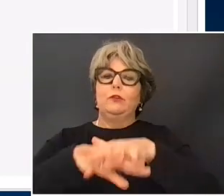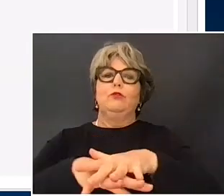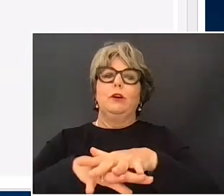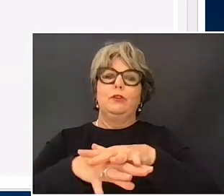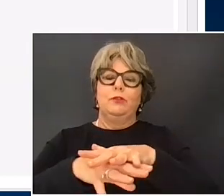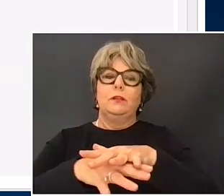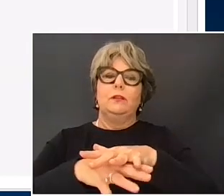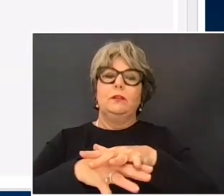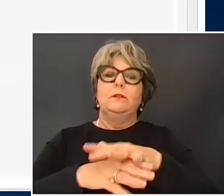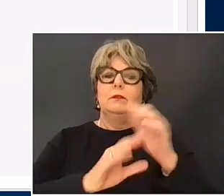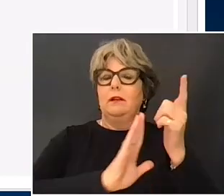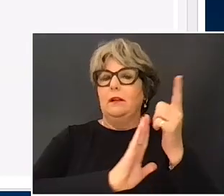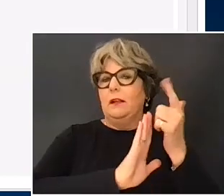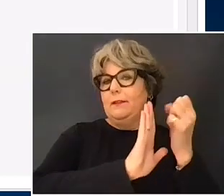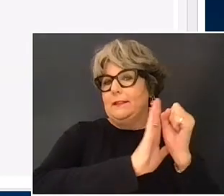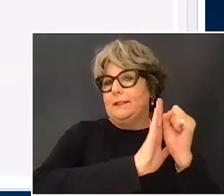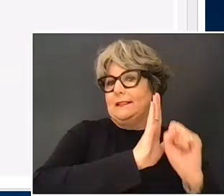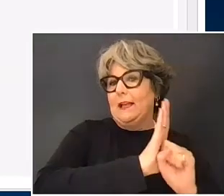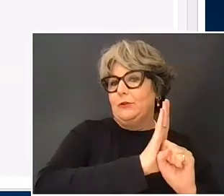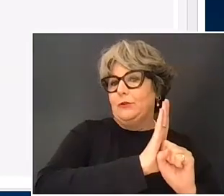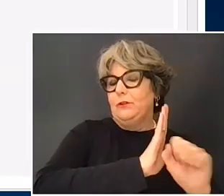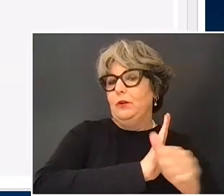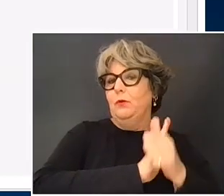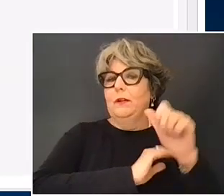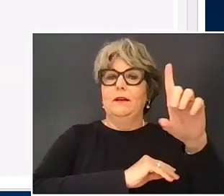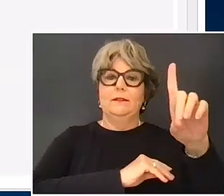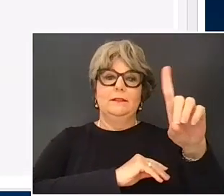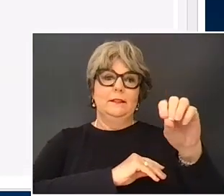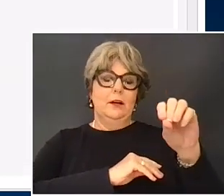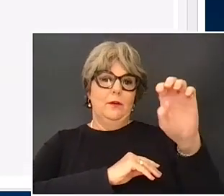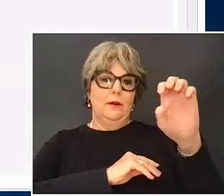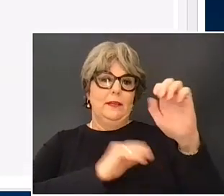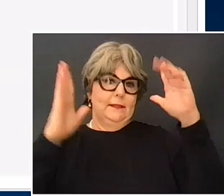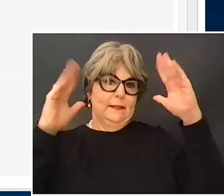Department is expecting. And I understand you may not have an answer right now.